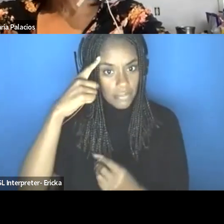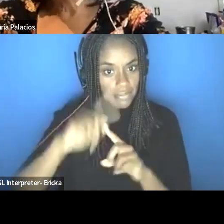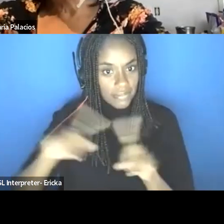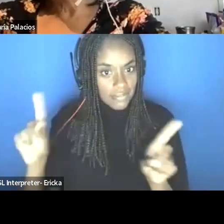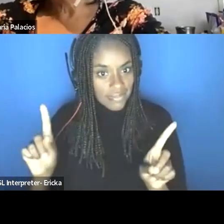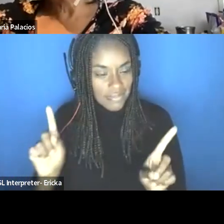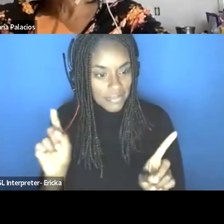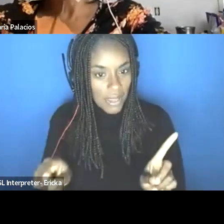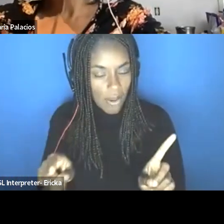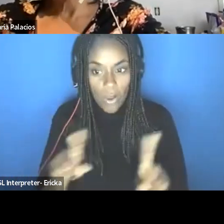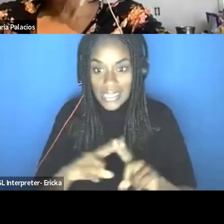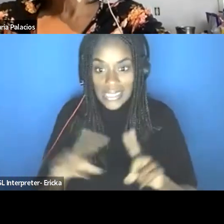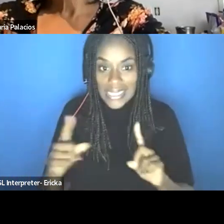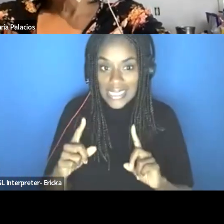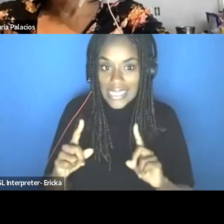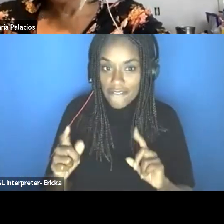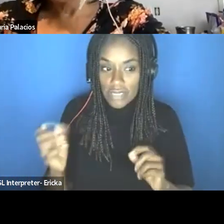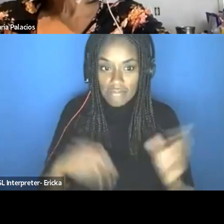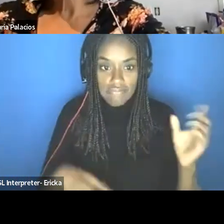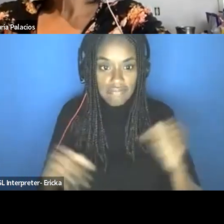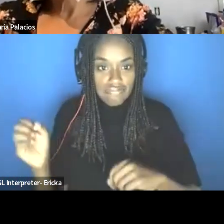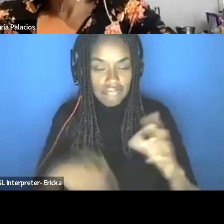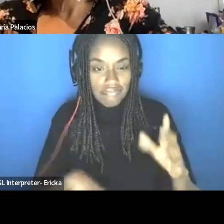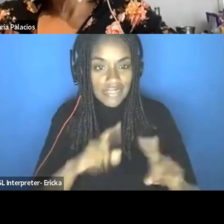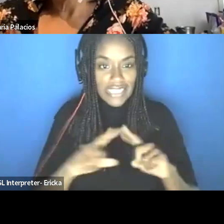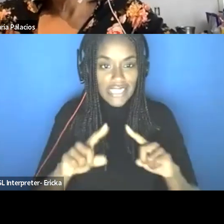Now when you go out shopping, have you to think differently. You have to think about oh, a different recipe.